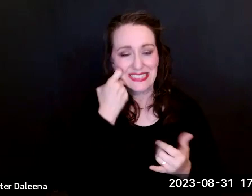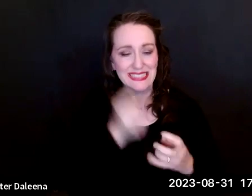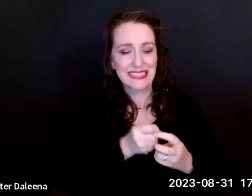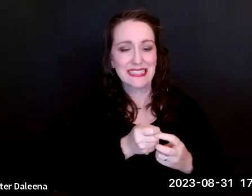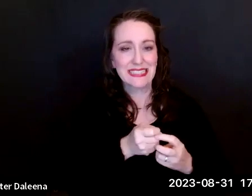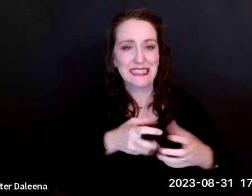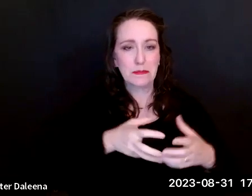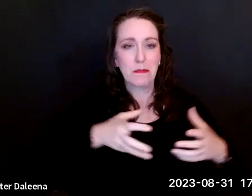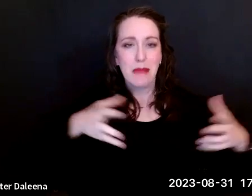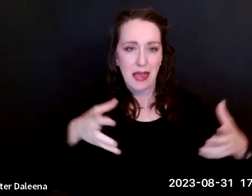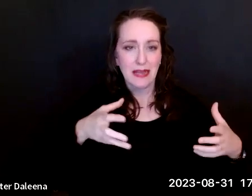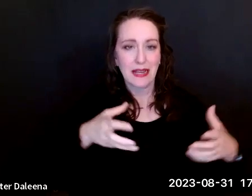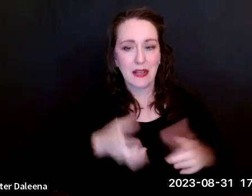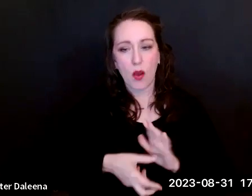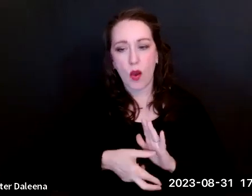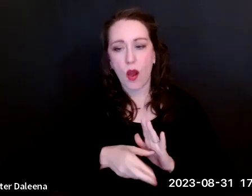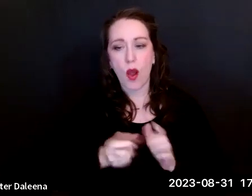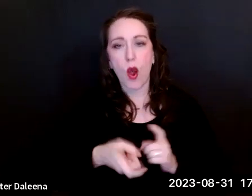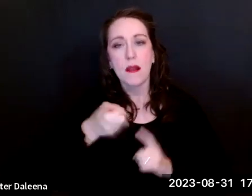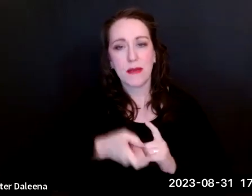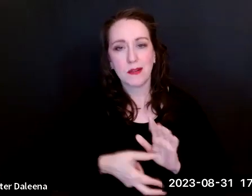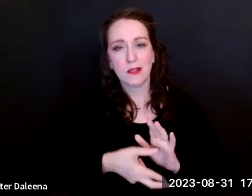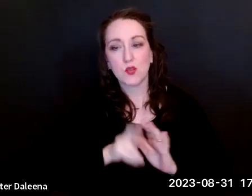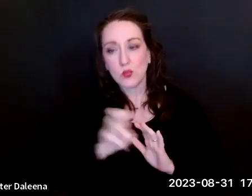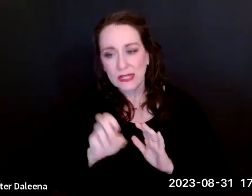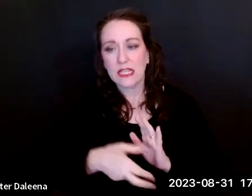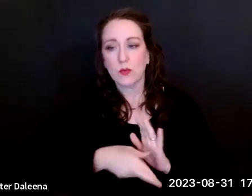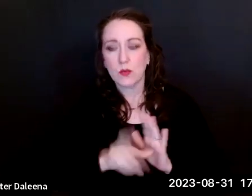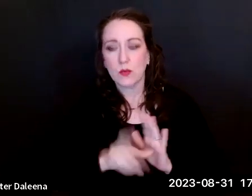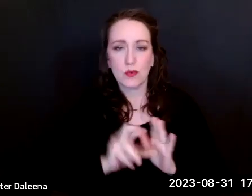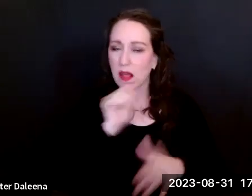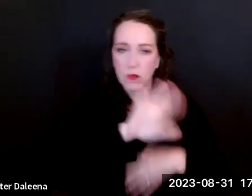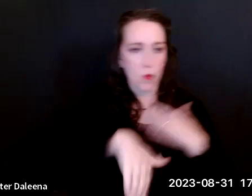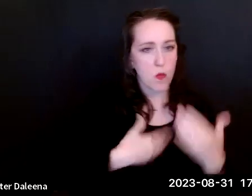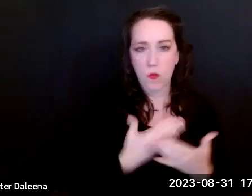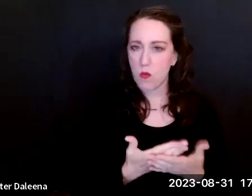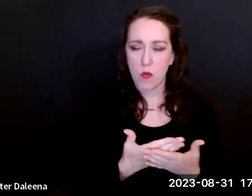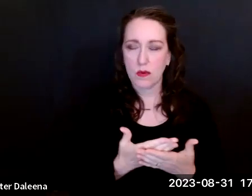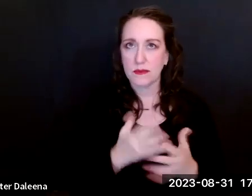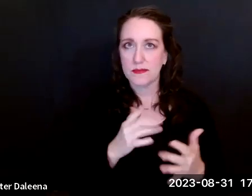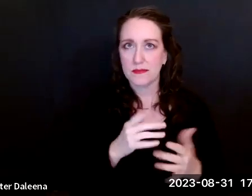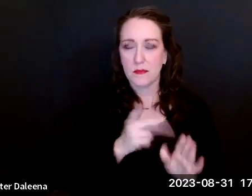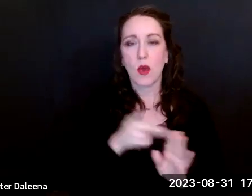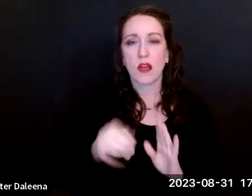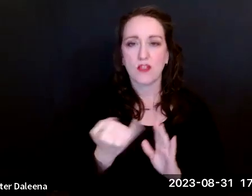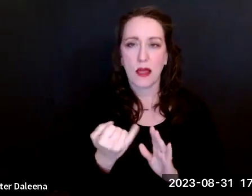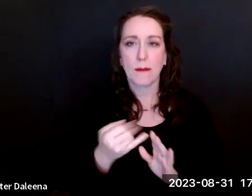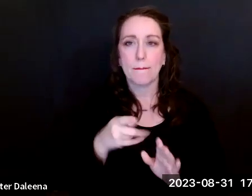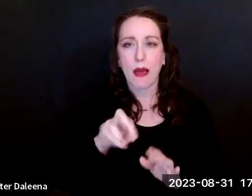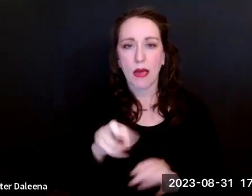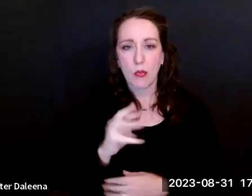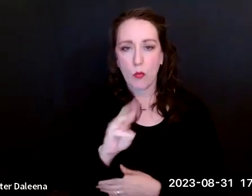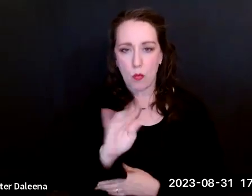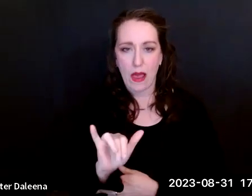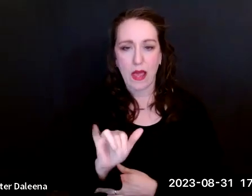of automatic re-reviews not the entire um uh uh I'm sorry project pathway that Shauna described